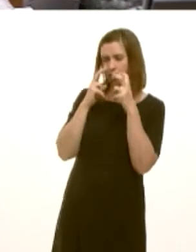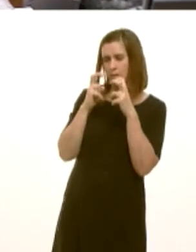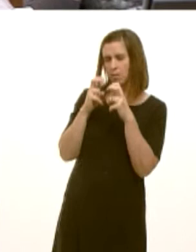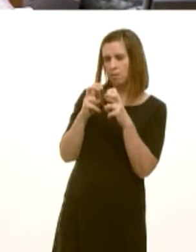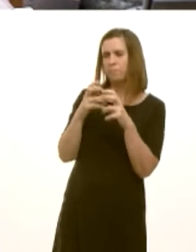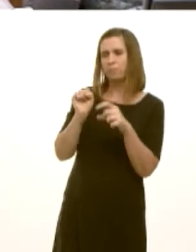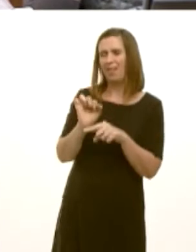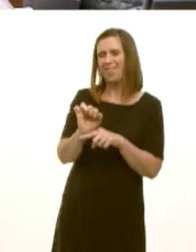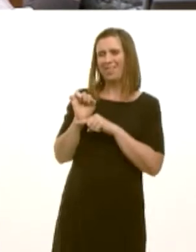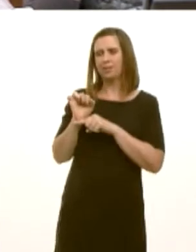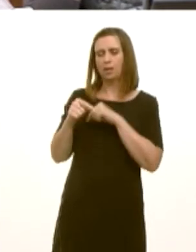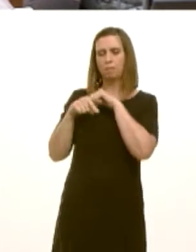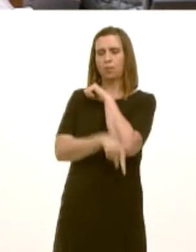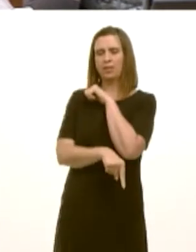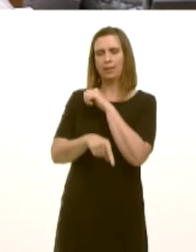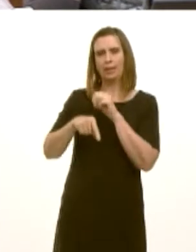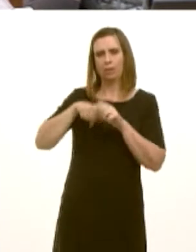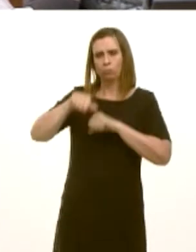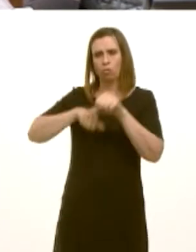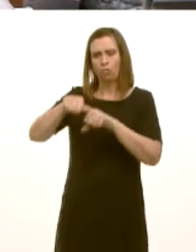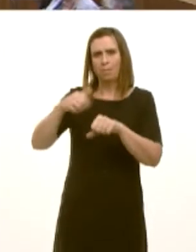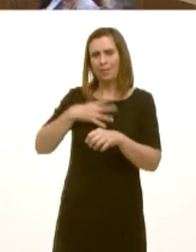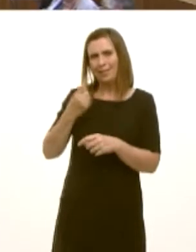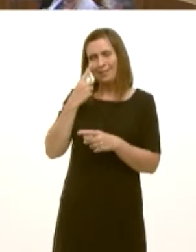programmes that we have in order to see whether they should be made more effective.